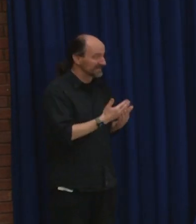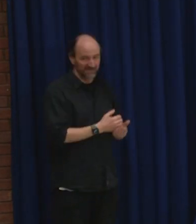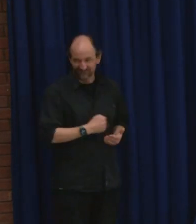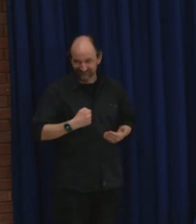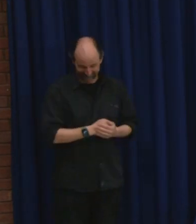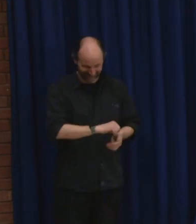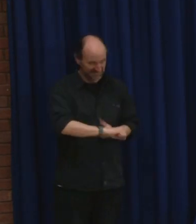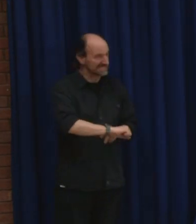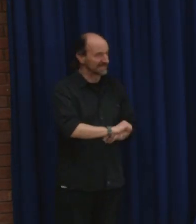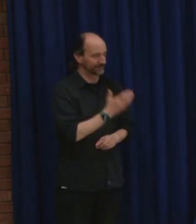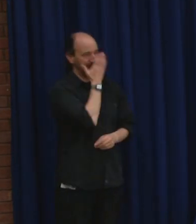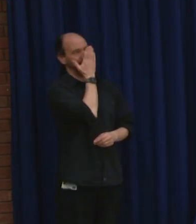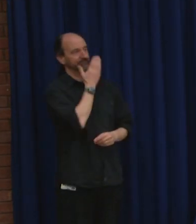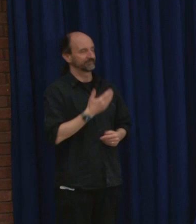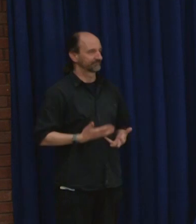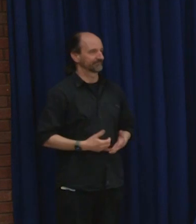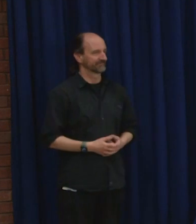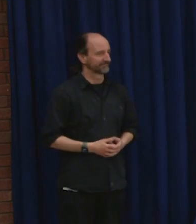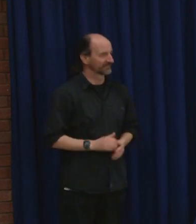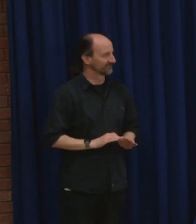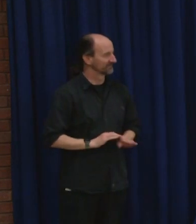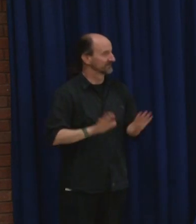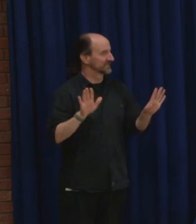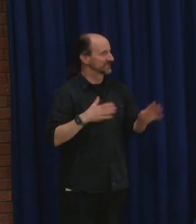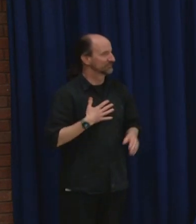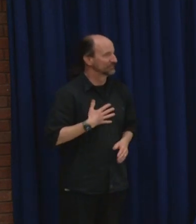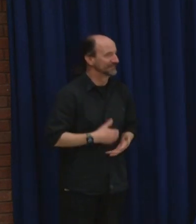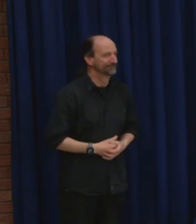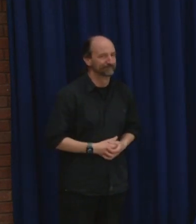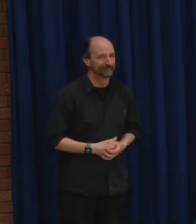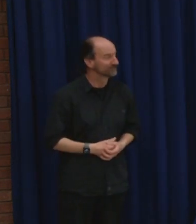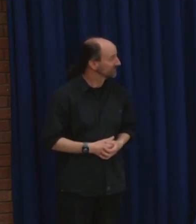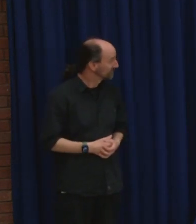got the better of us, and we're sort of completely out of time, but as our discussion